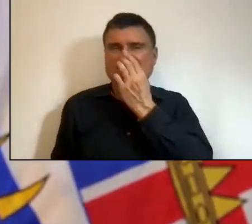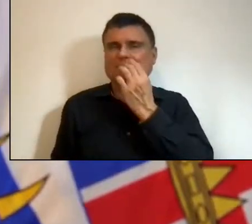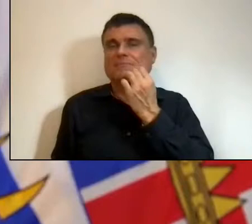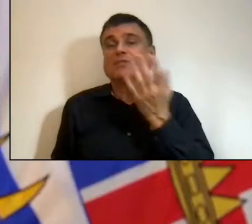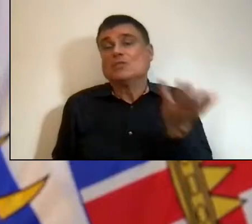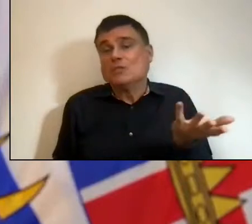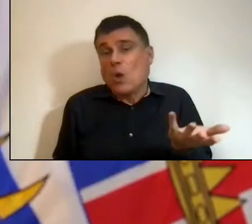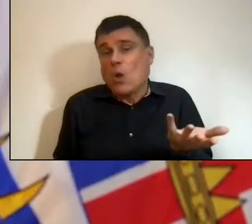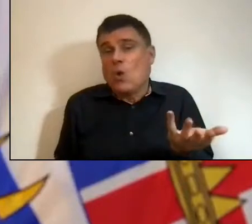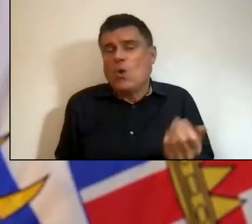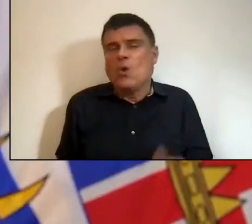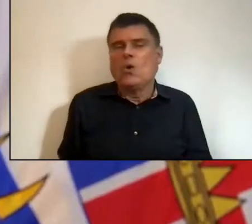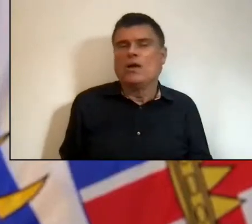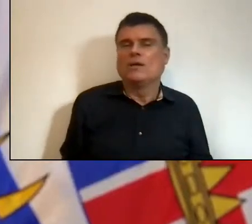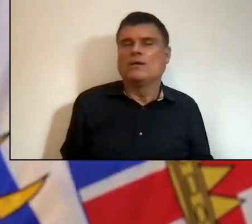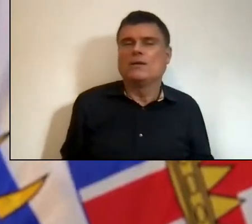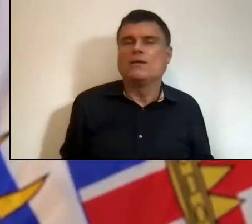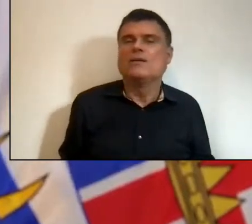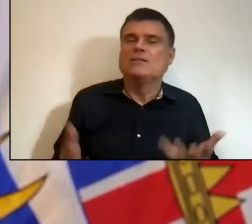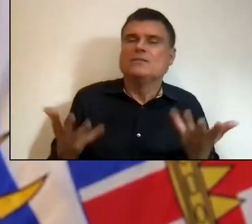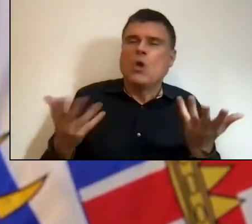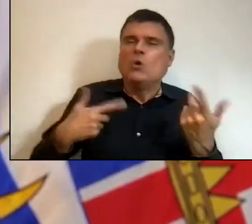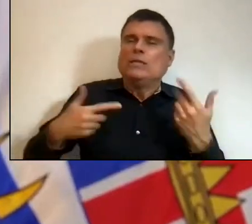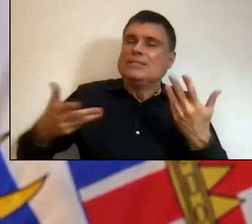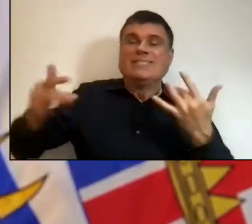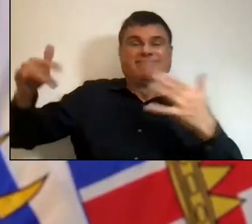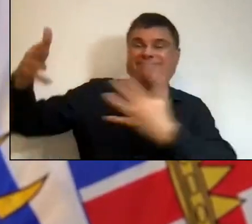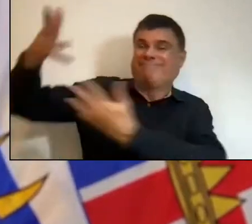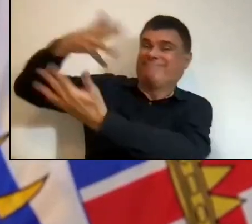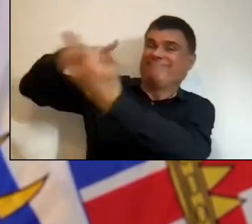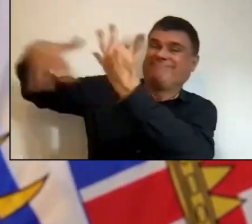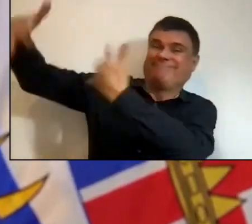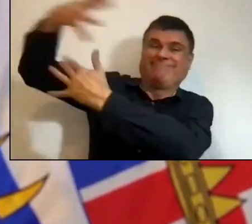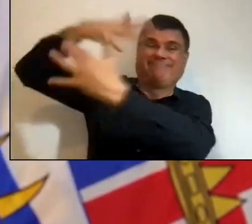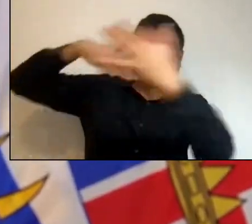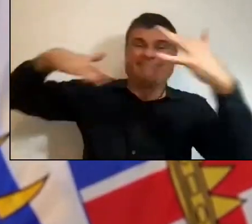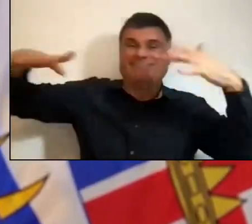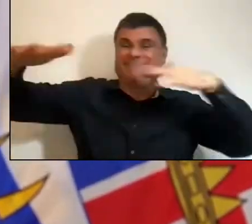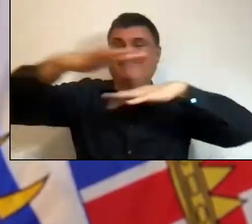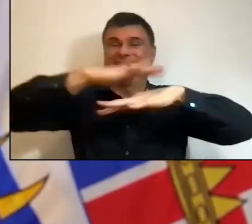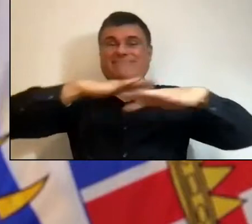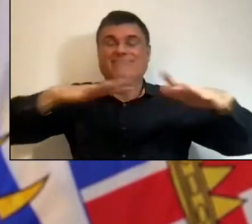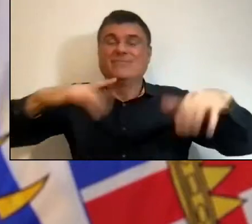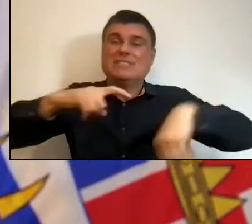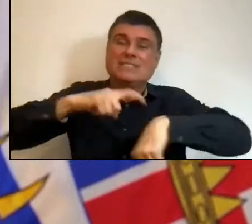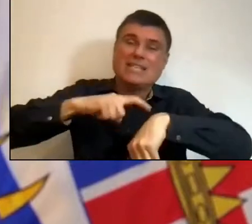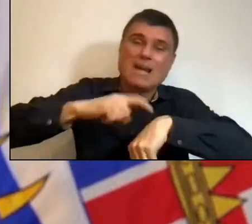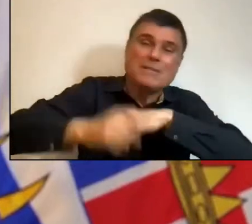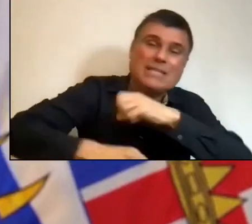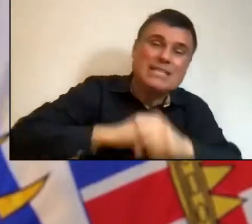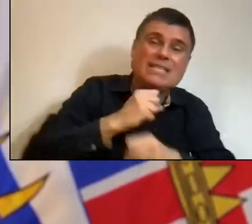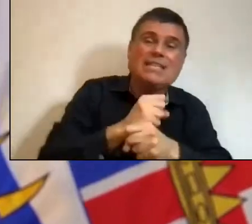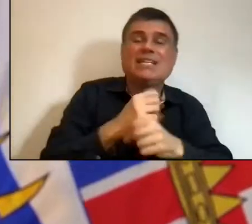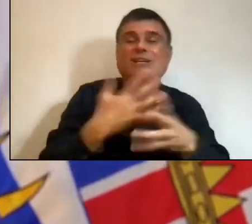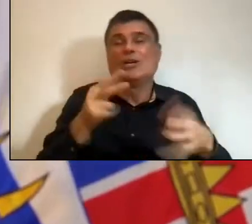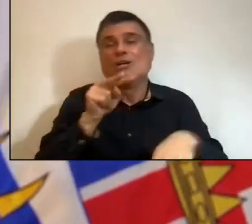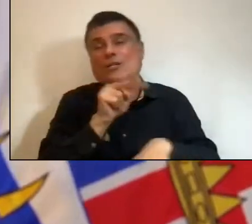masks and making sure different times of the year we take extra precautions.